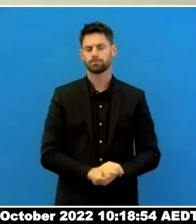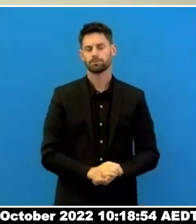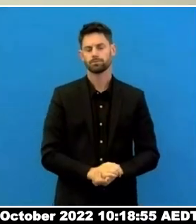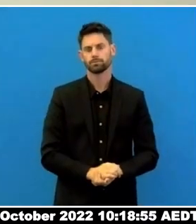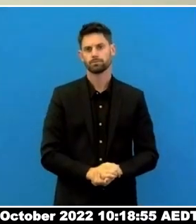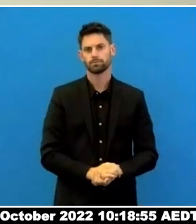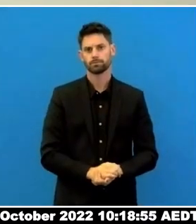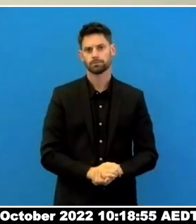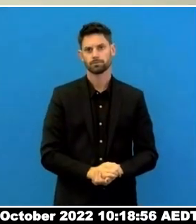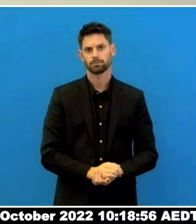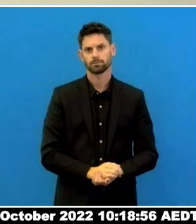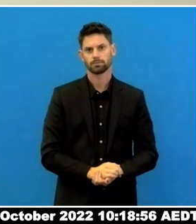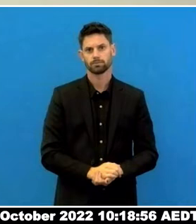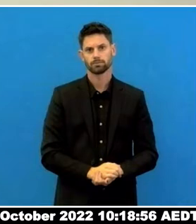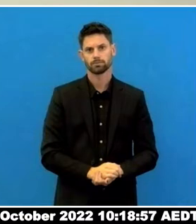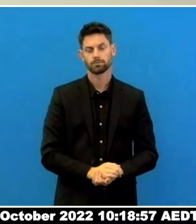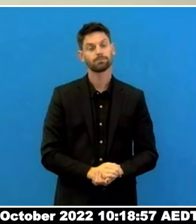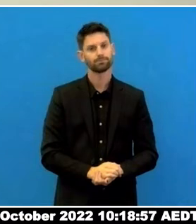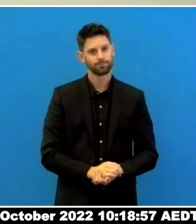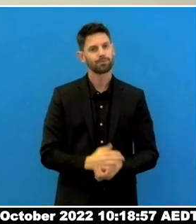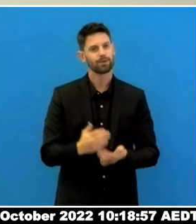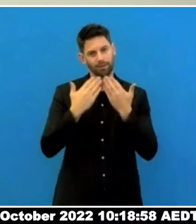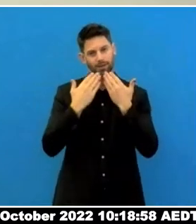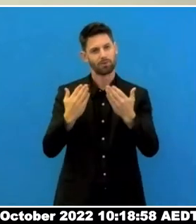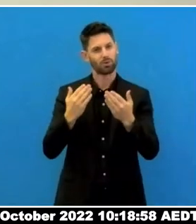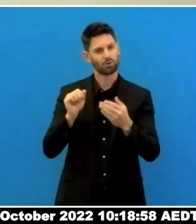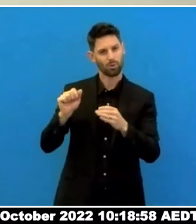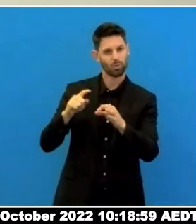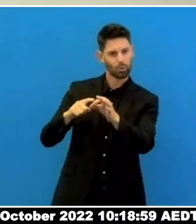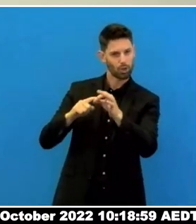We have a very creative view arising from particularly the latest consultations